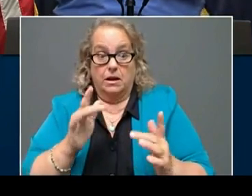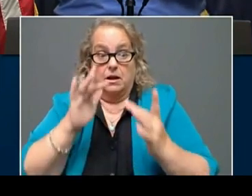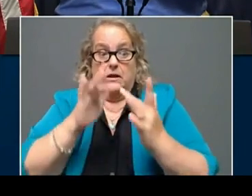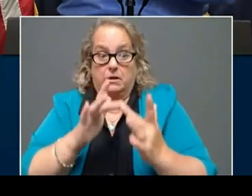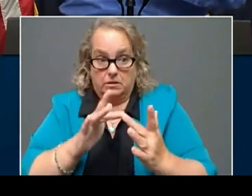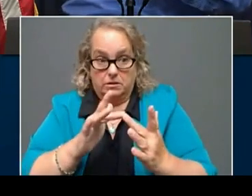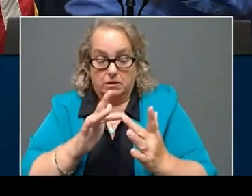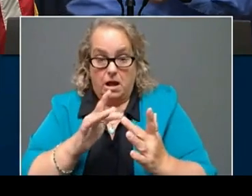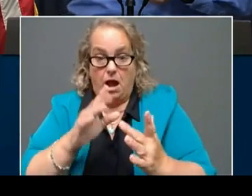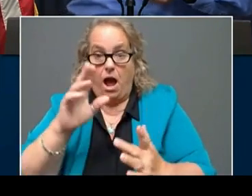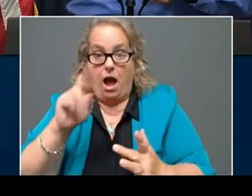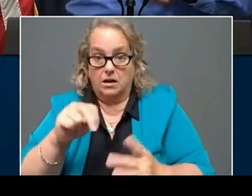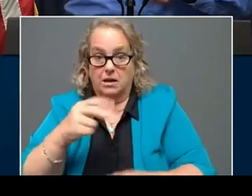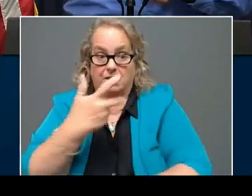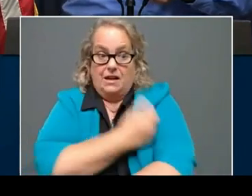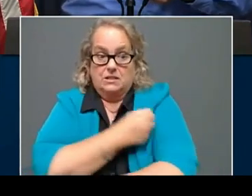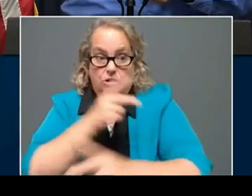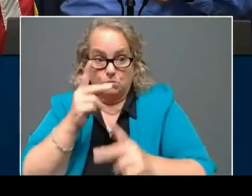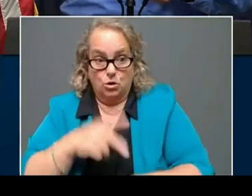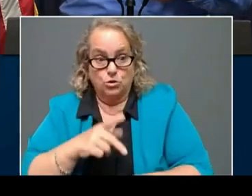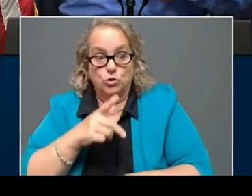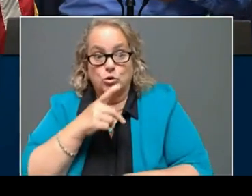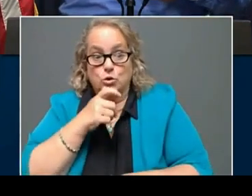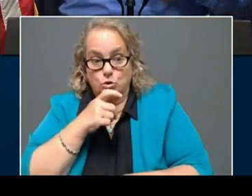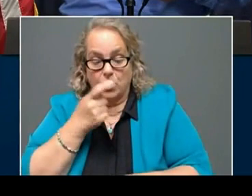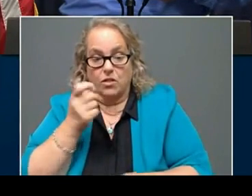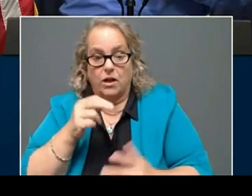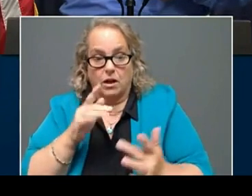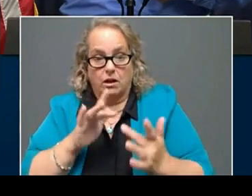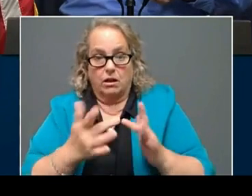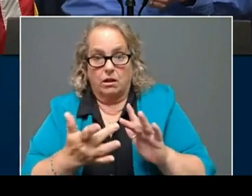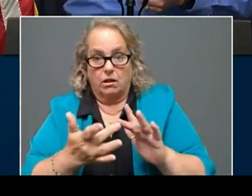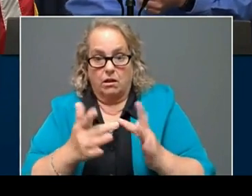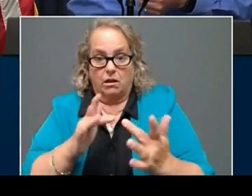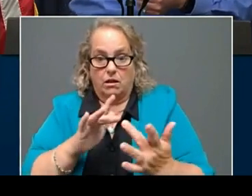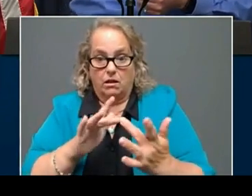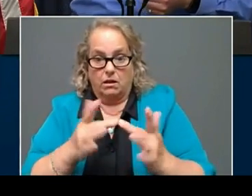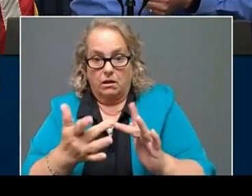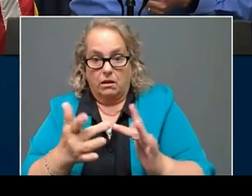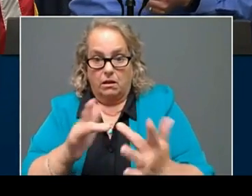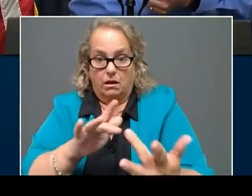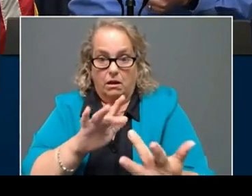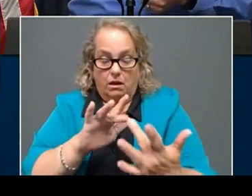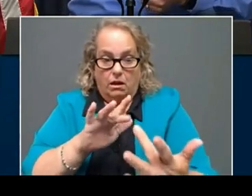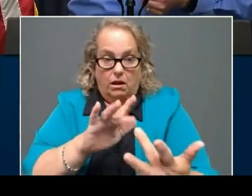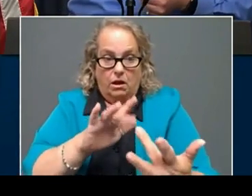person who then encounters a person who is vaccinated the blue folks. And then